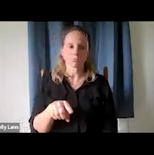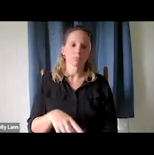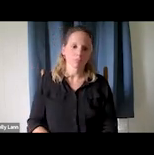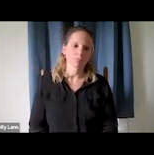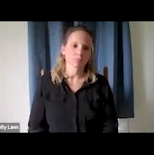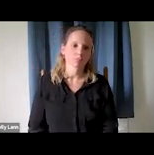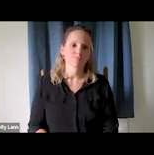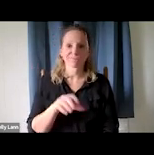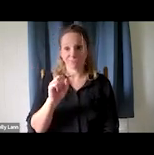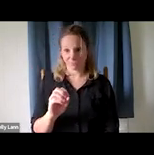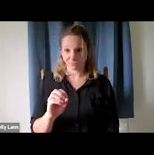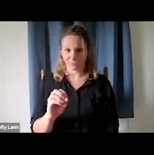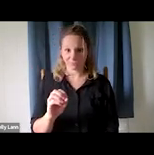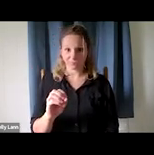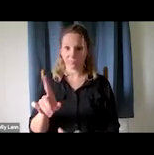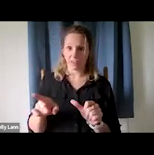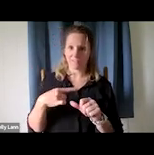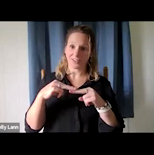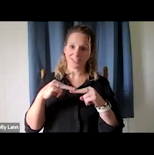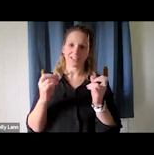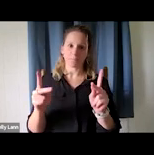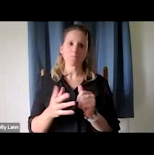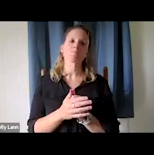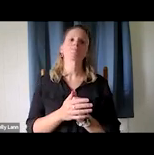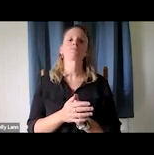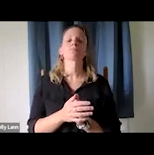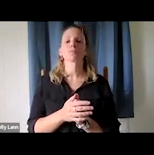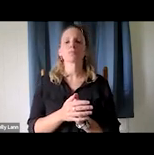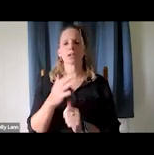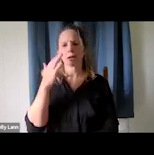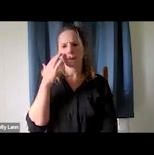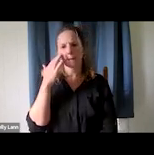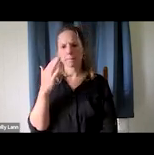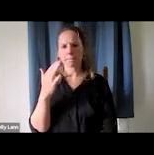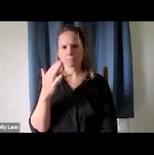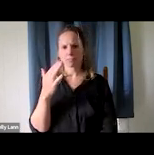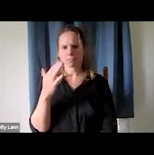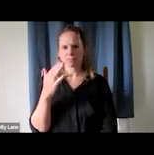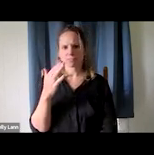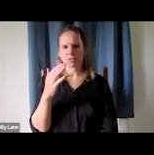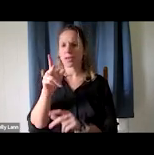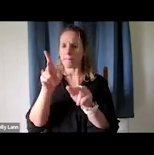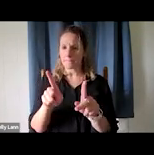So I'm going with my first slide. SSA does not consider a claimant disabled